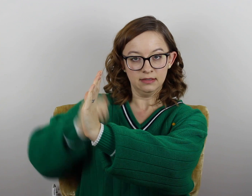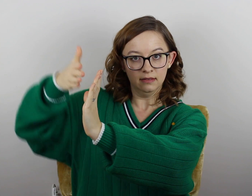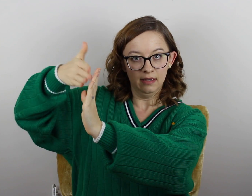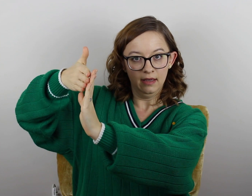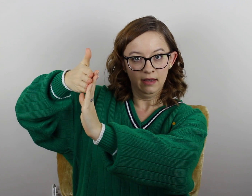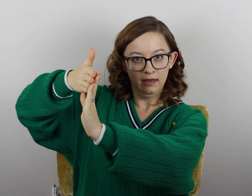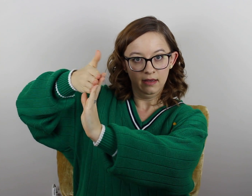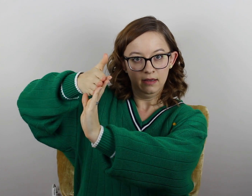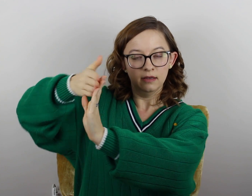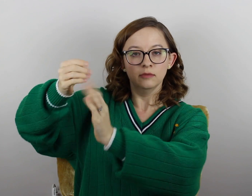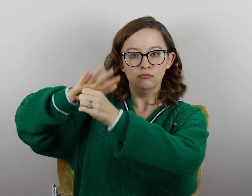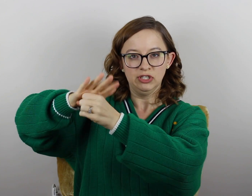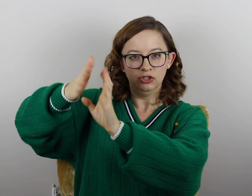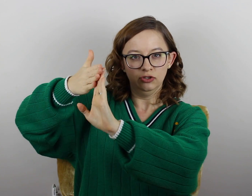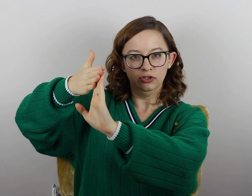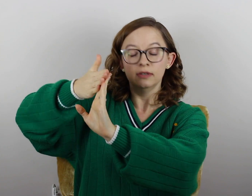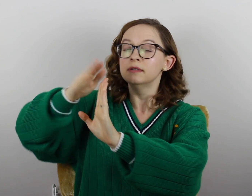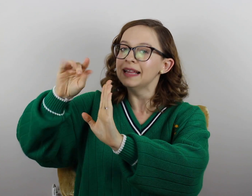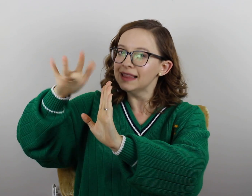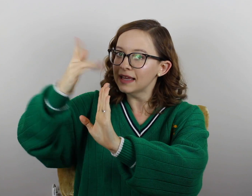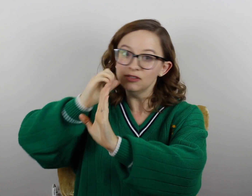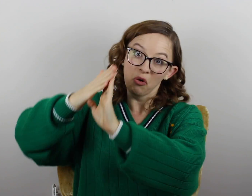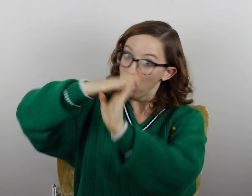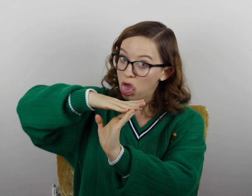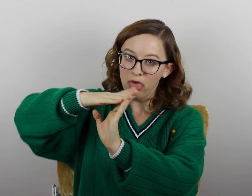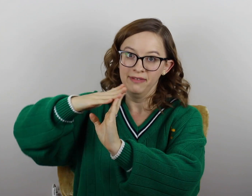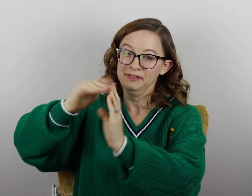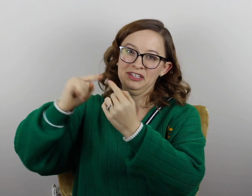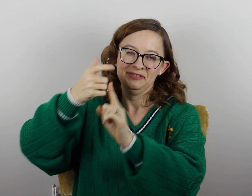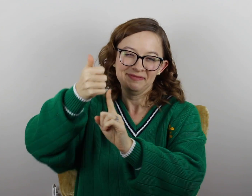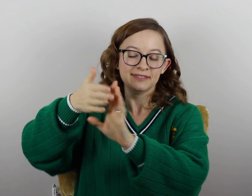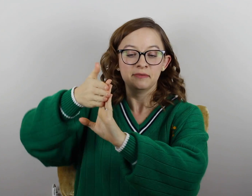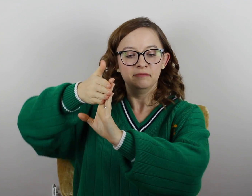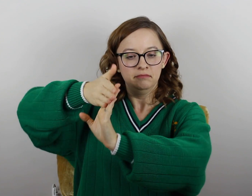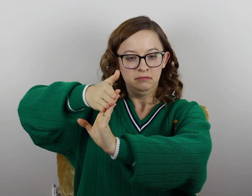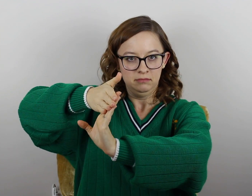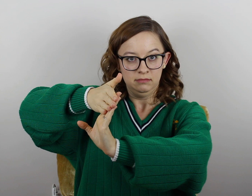Okay, so you're gonna turn your hand upwards and then put some pressure on your hand. Put a light pressure, don't put too much.